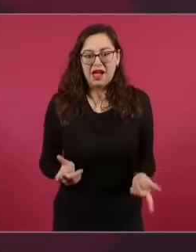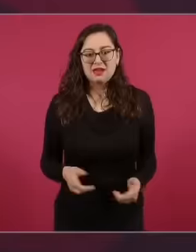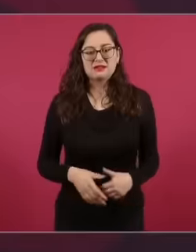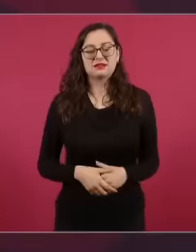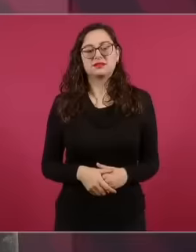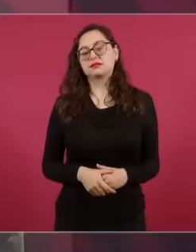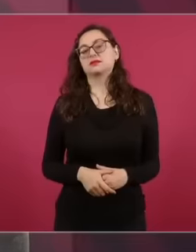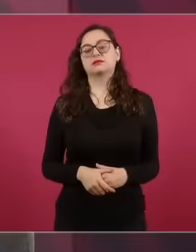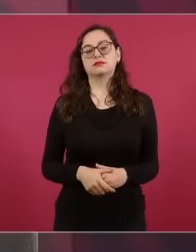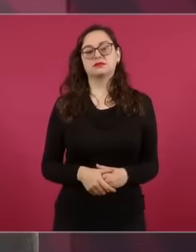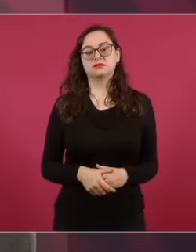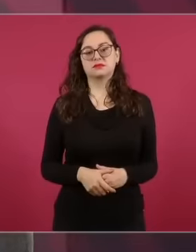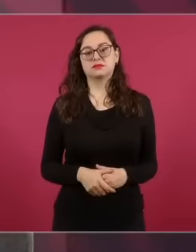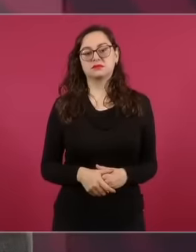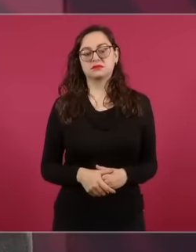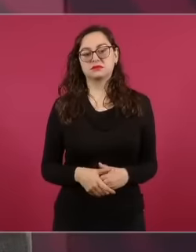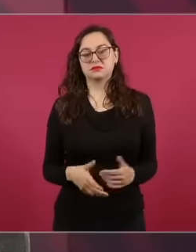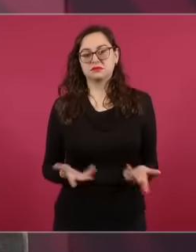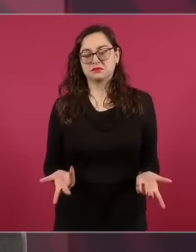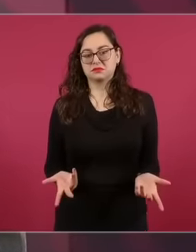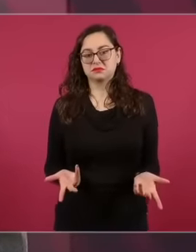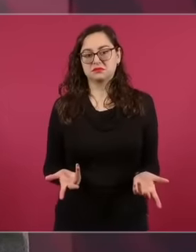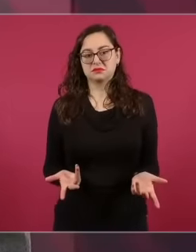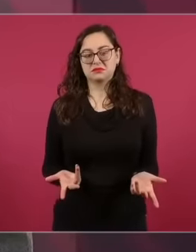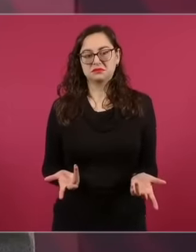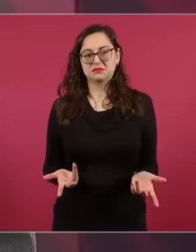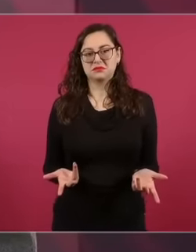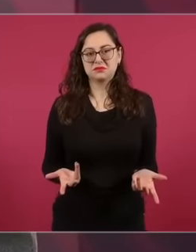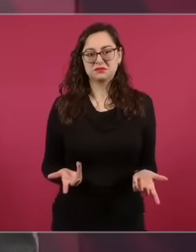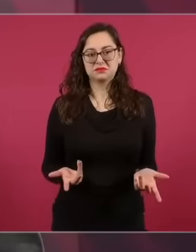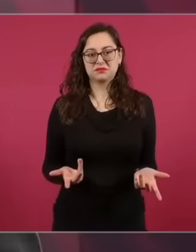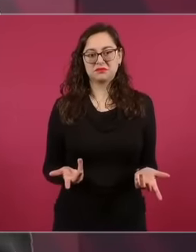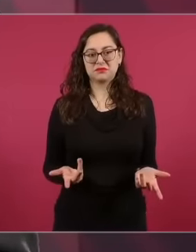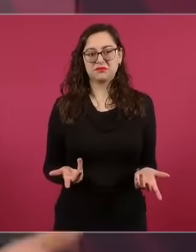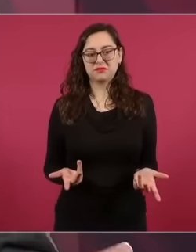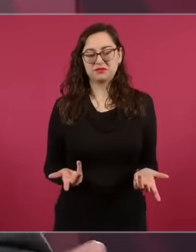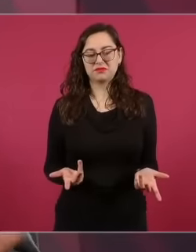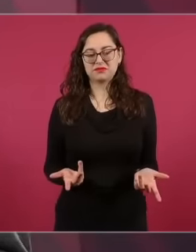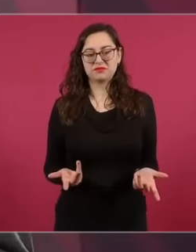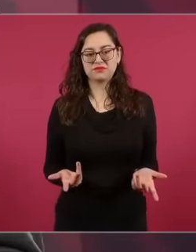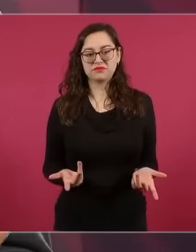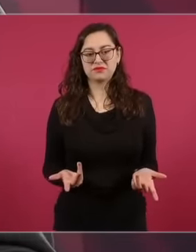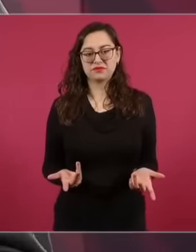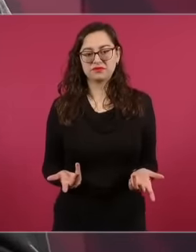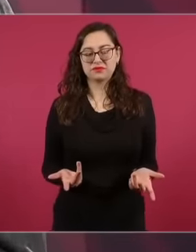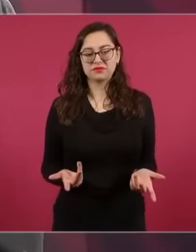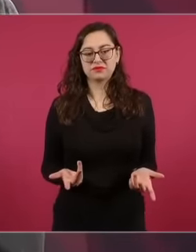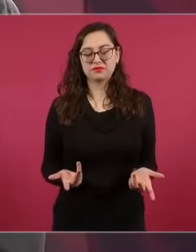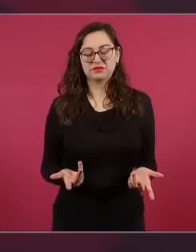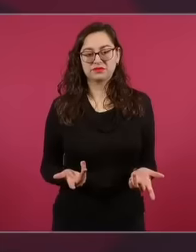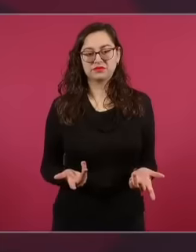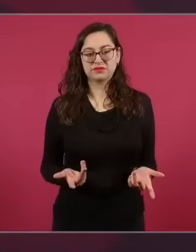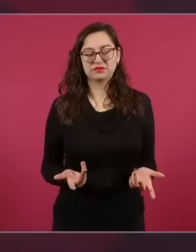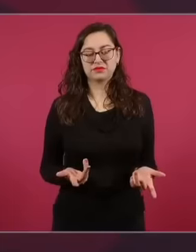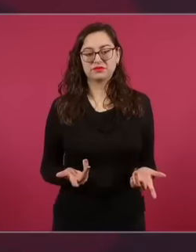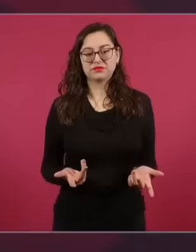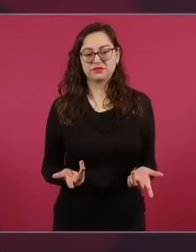Coahuila our hero